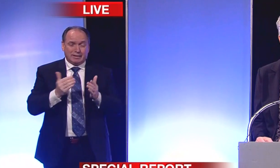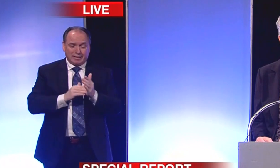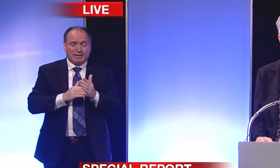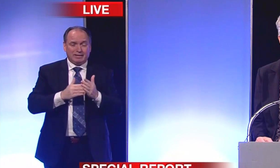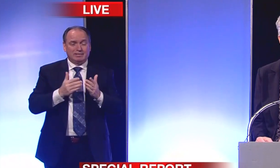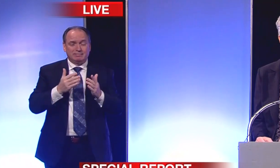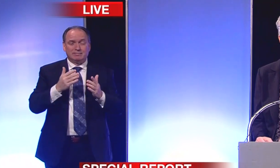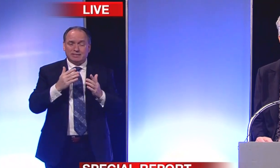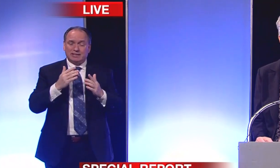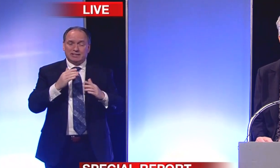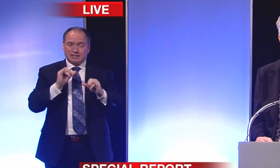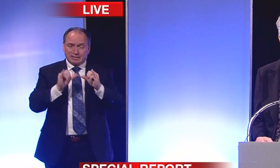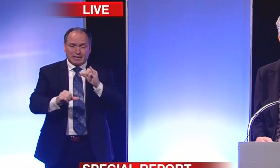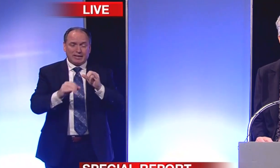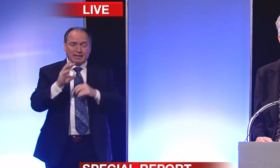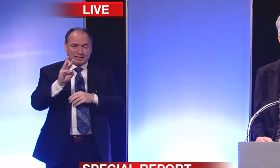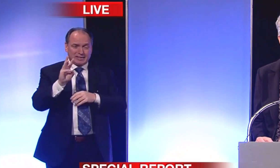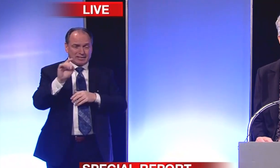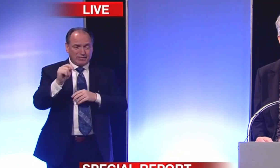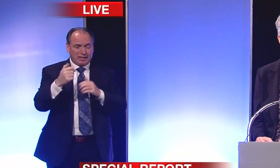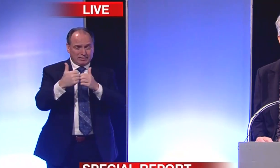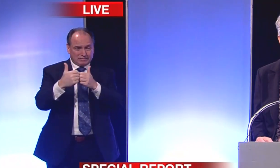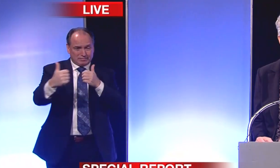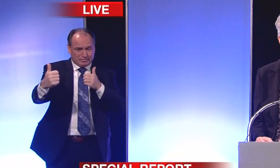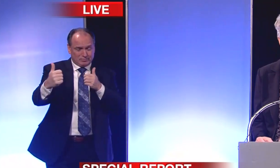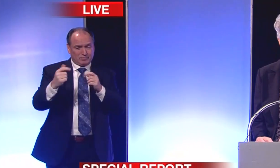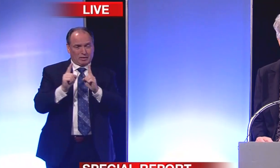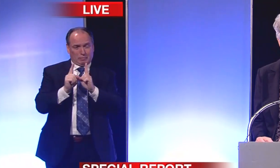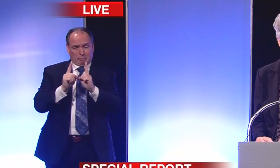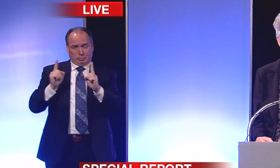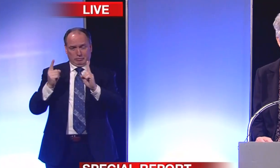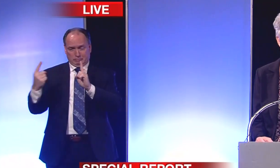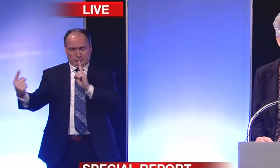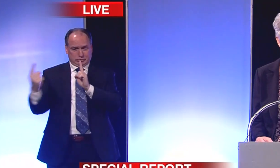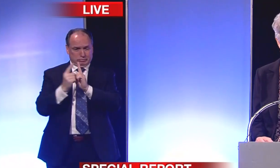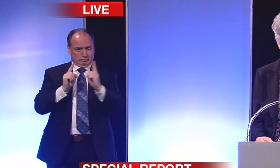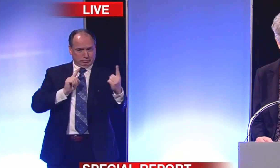YOU CAN GO WALKING, HIKING, JOGGING, RIDING YOUR BIKE BUT